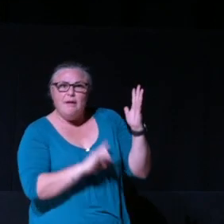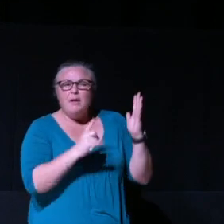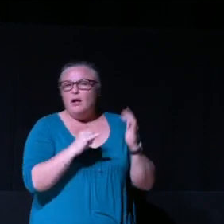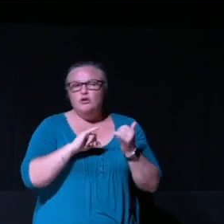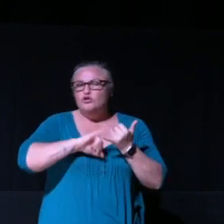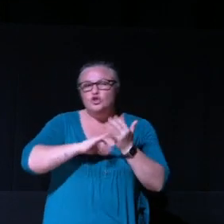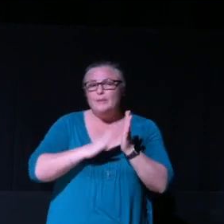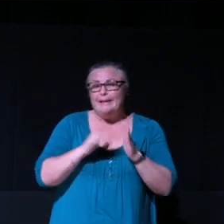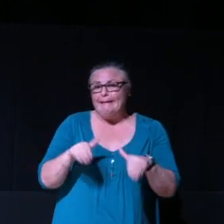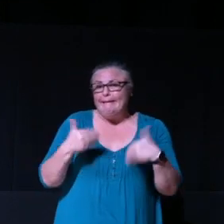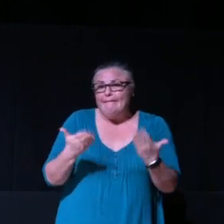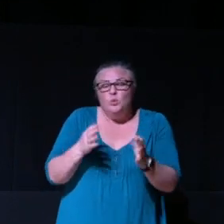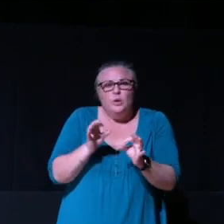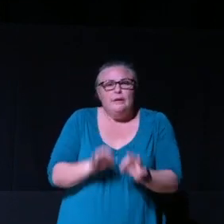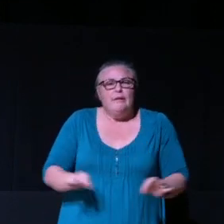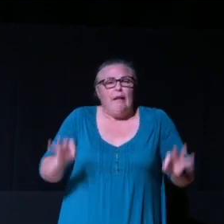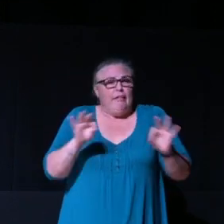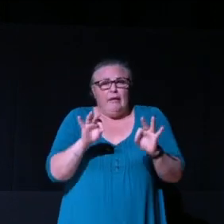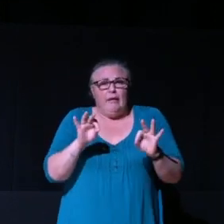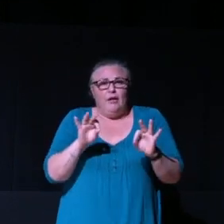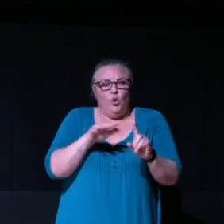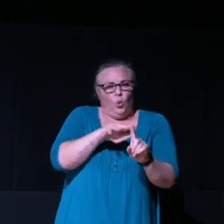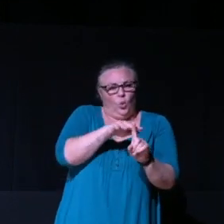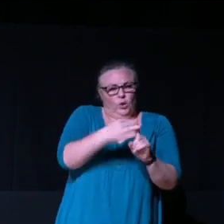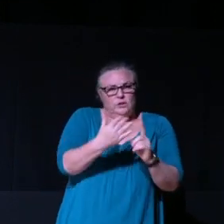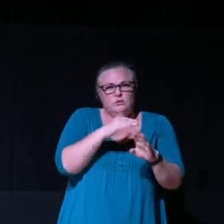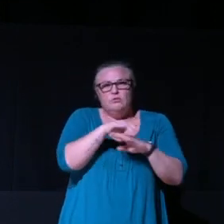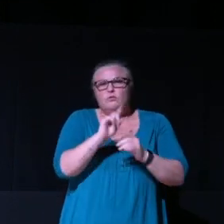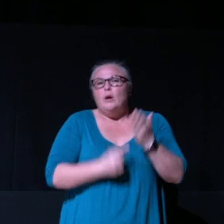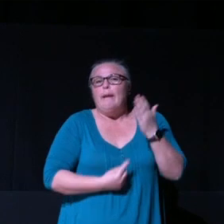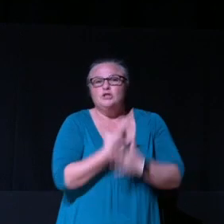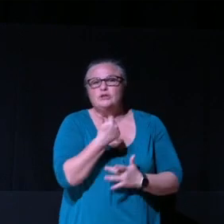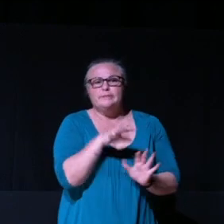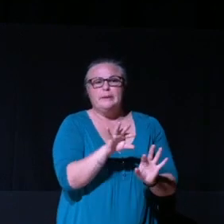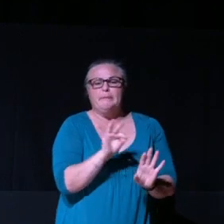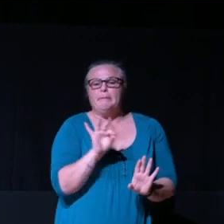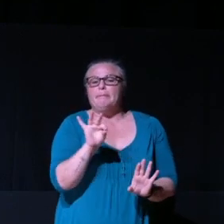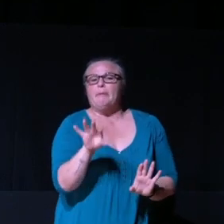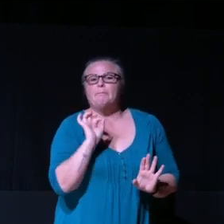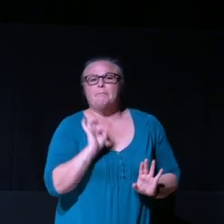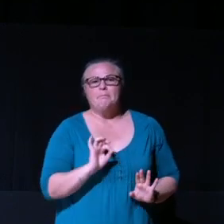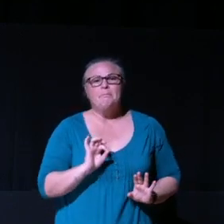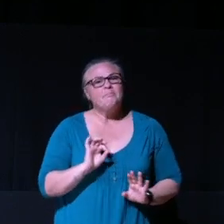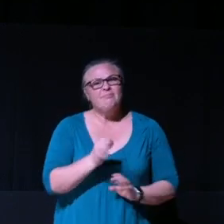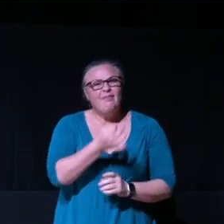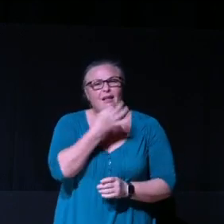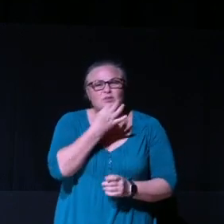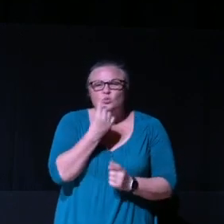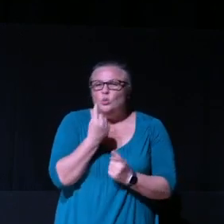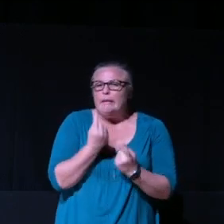It just gives you this bite and we're quite often prepared to respond to this thing that we've had a brief second with.